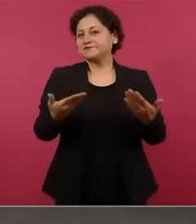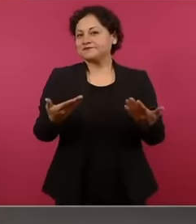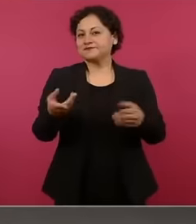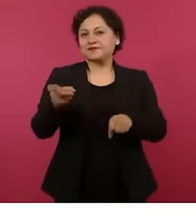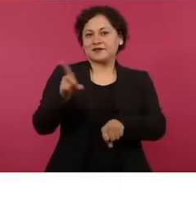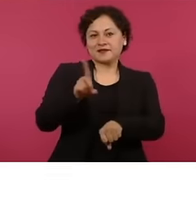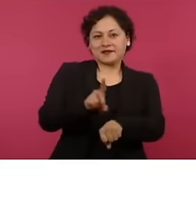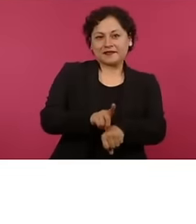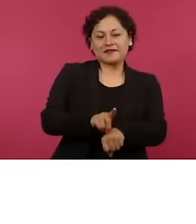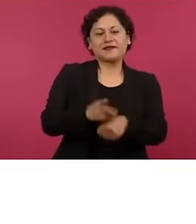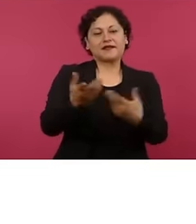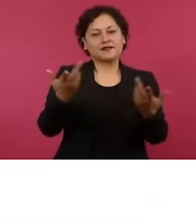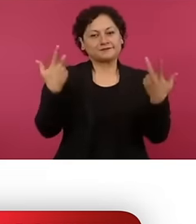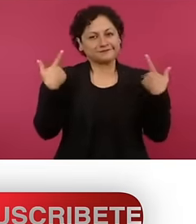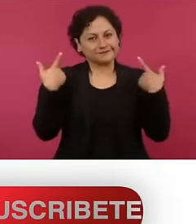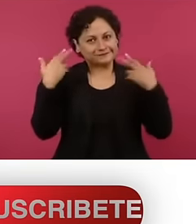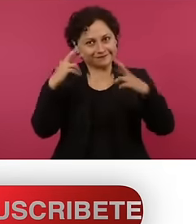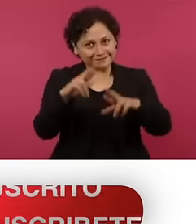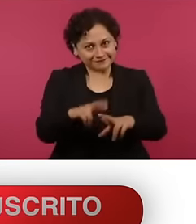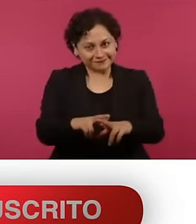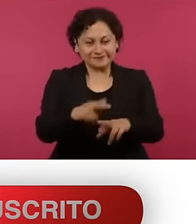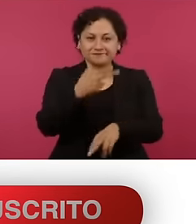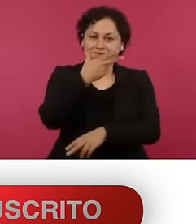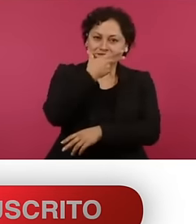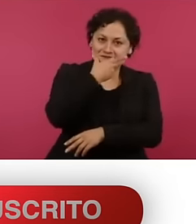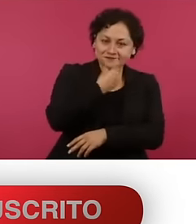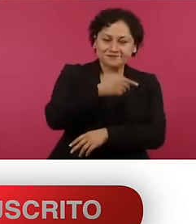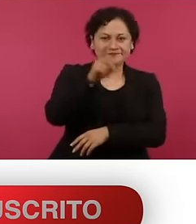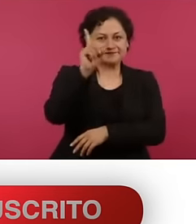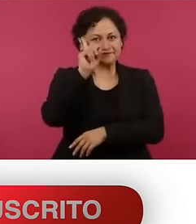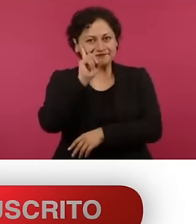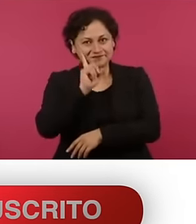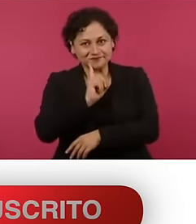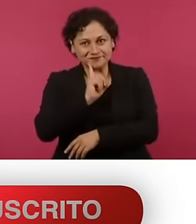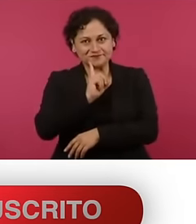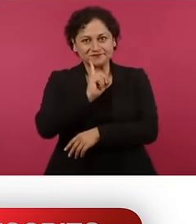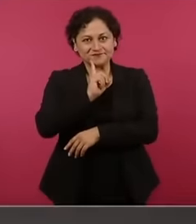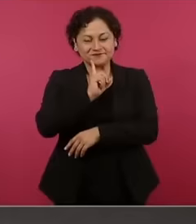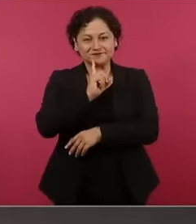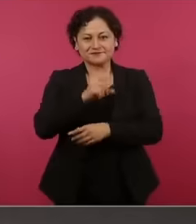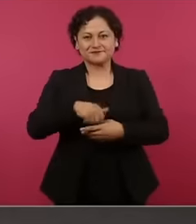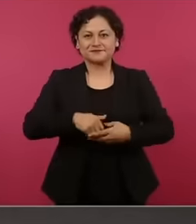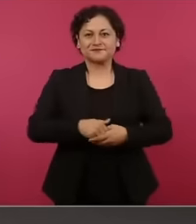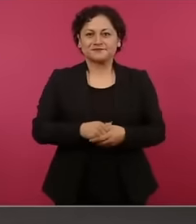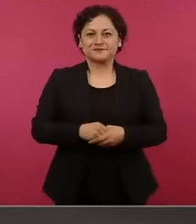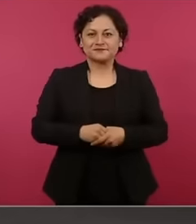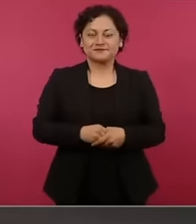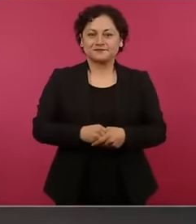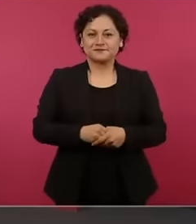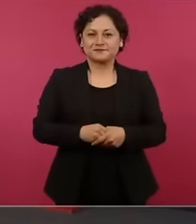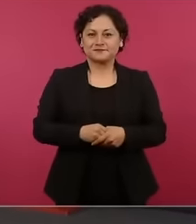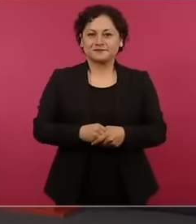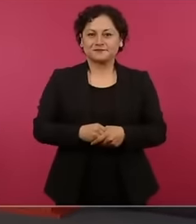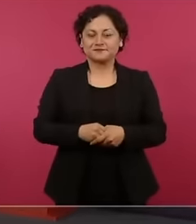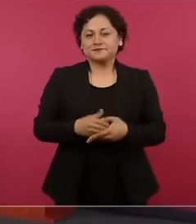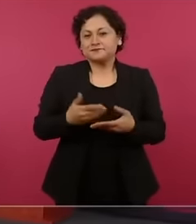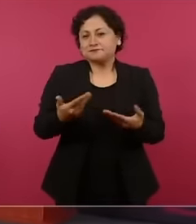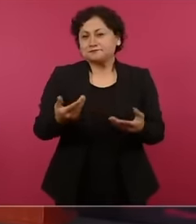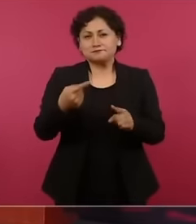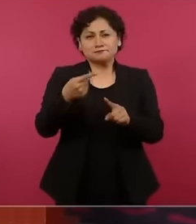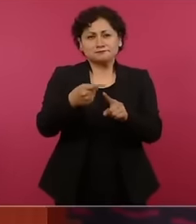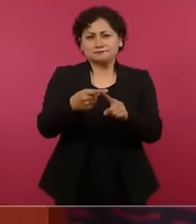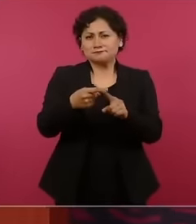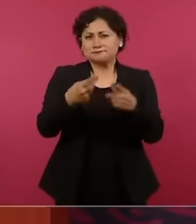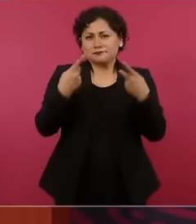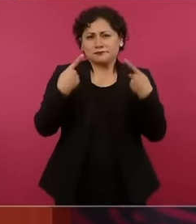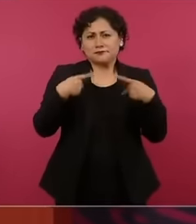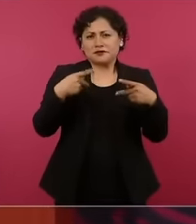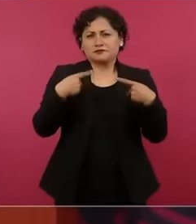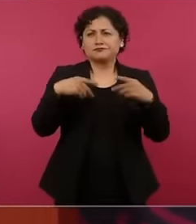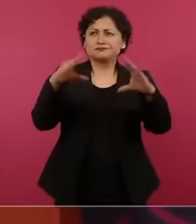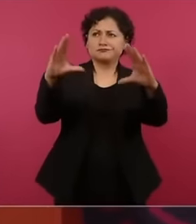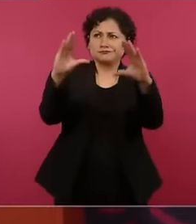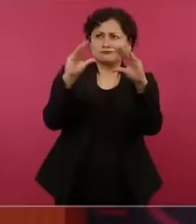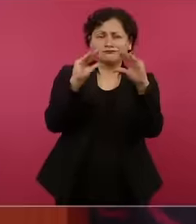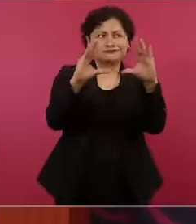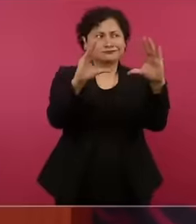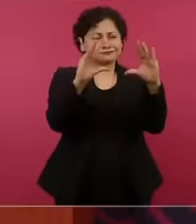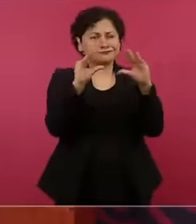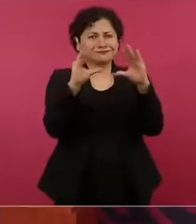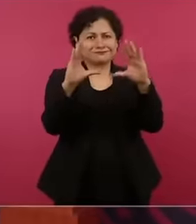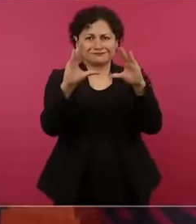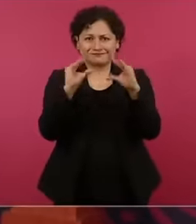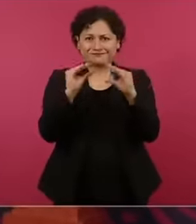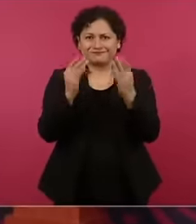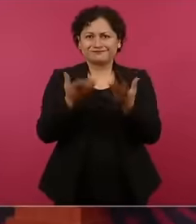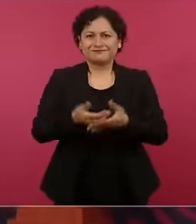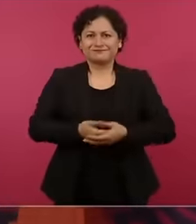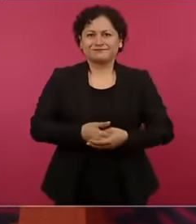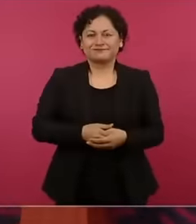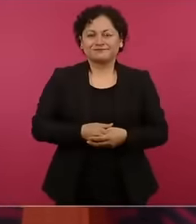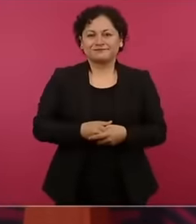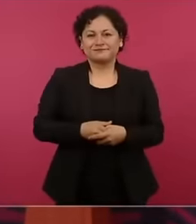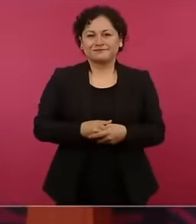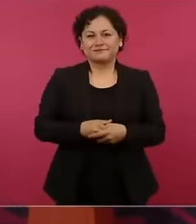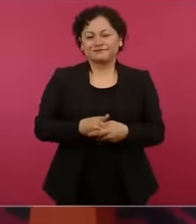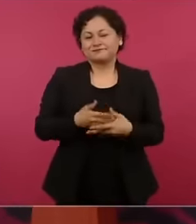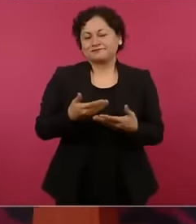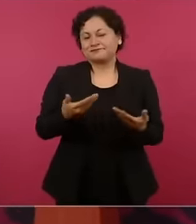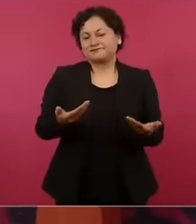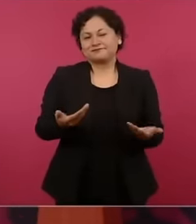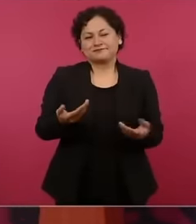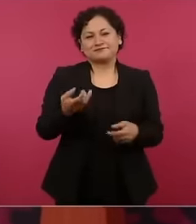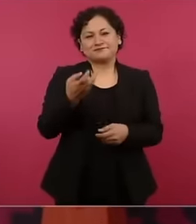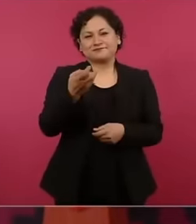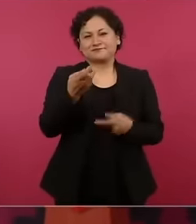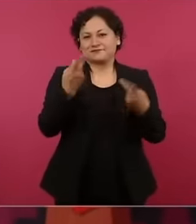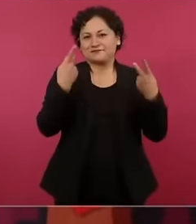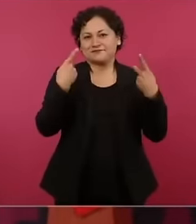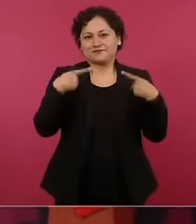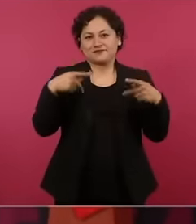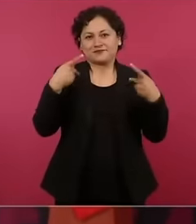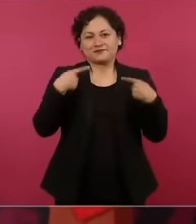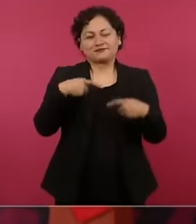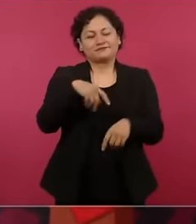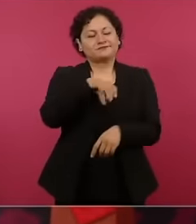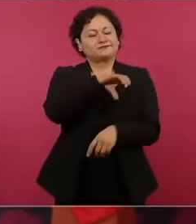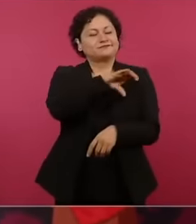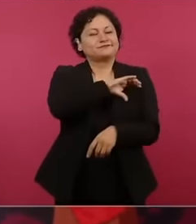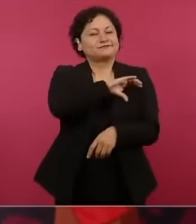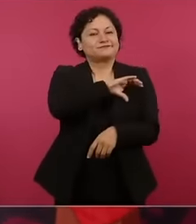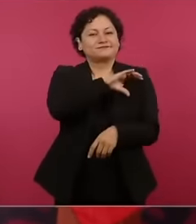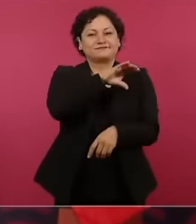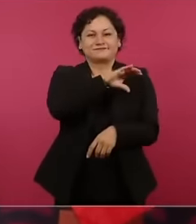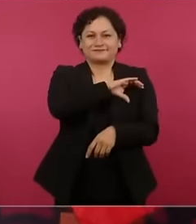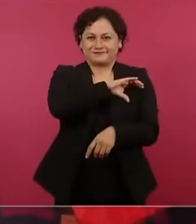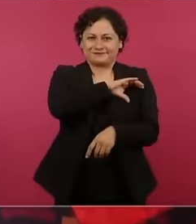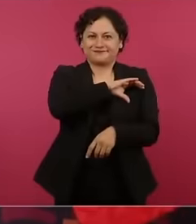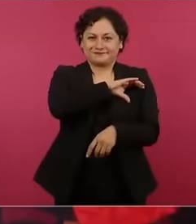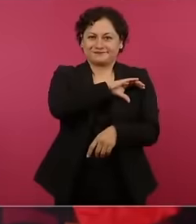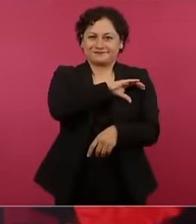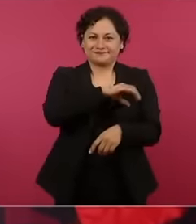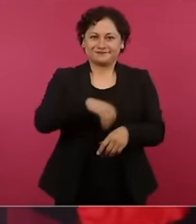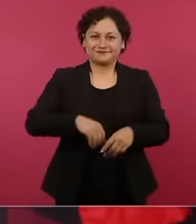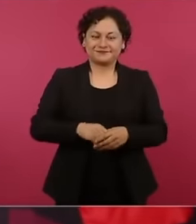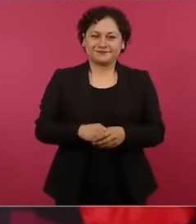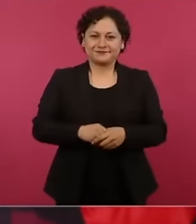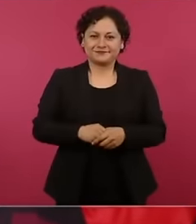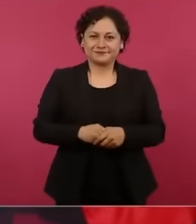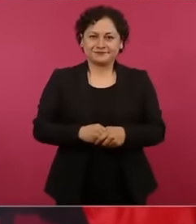teachers of our mentors our dearest teachers and teachers we all